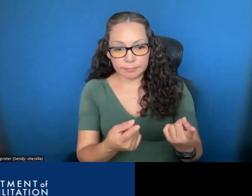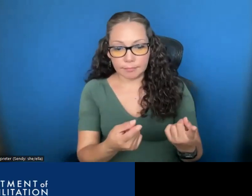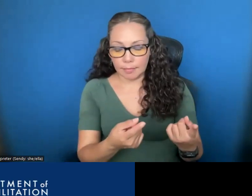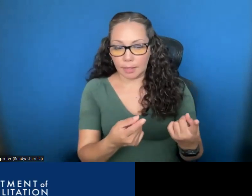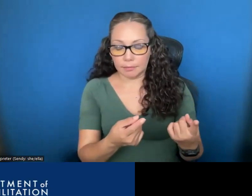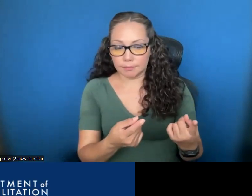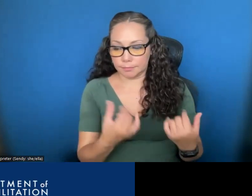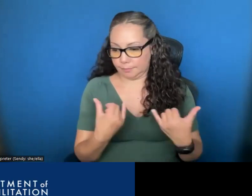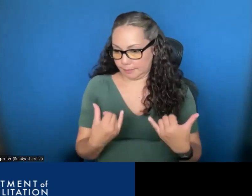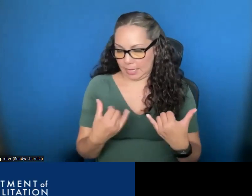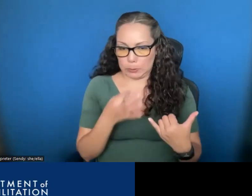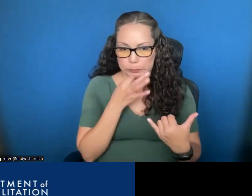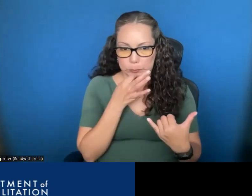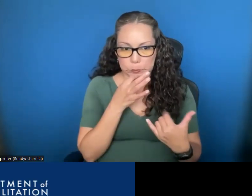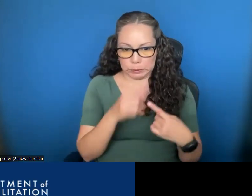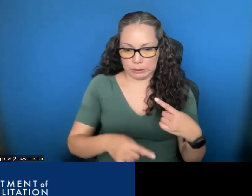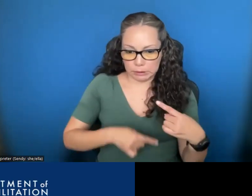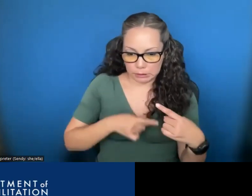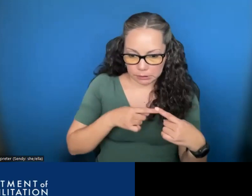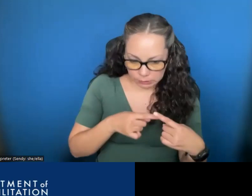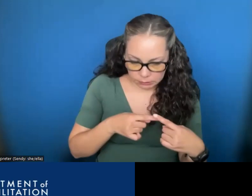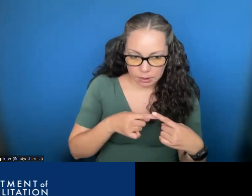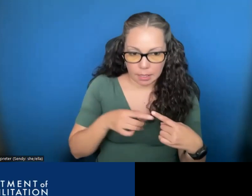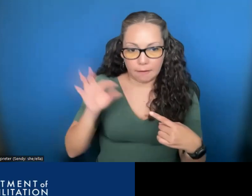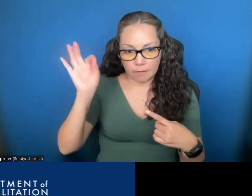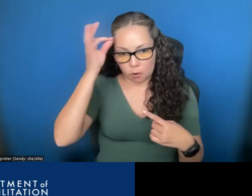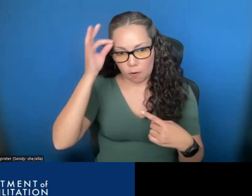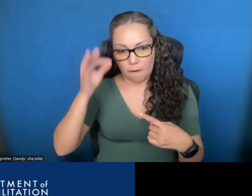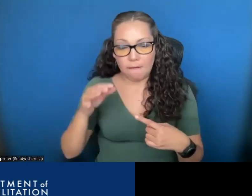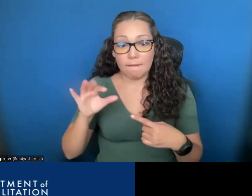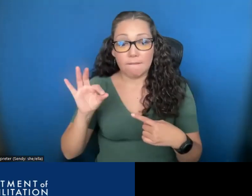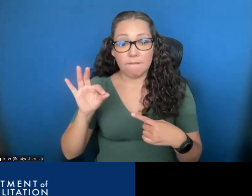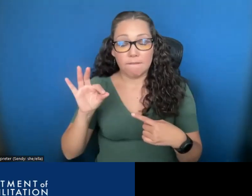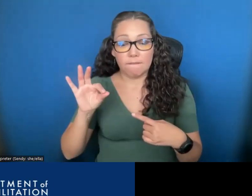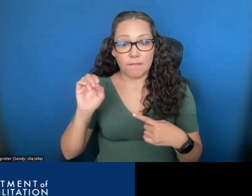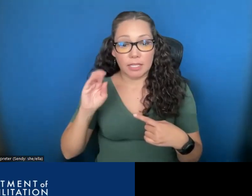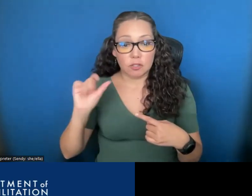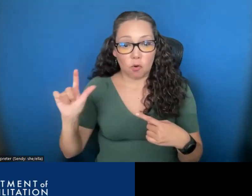and about to end they're on a federal fiscal year um we at the Department of Rehabilitation